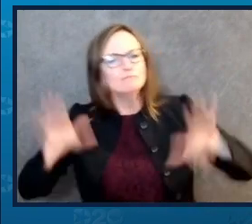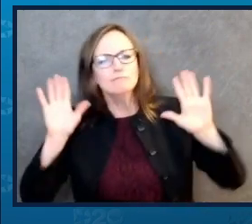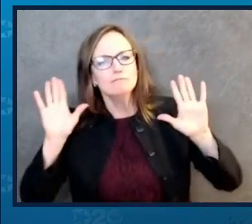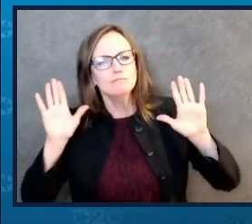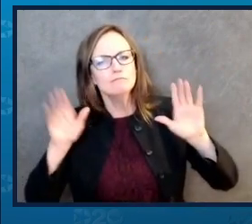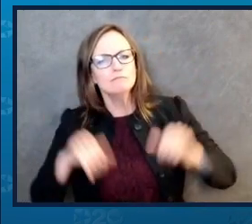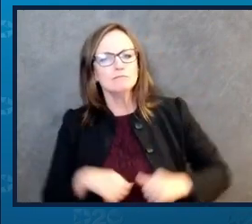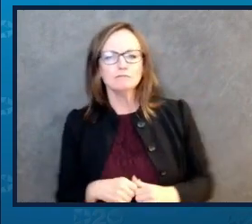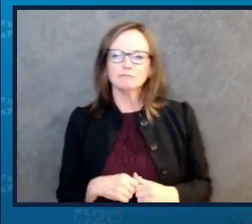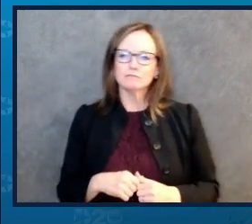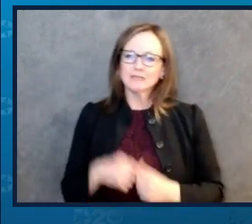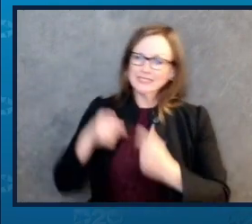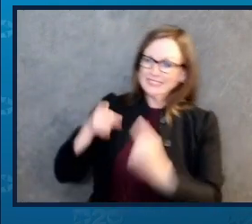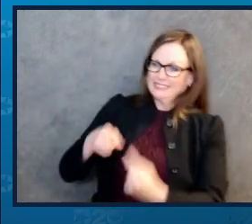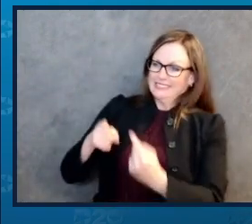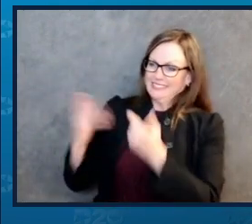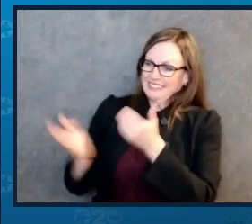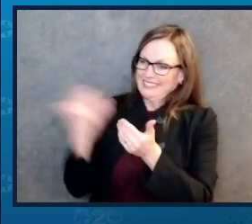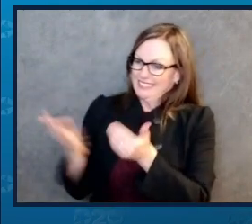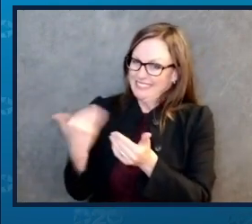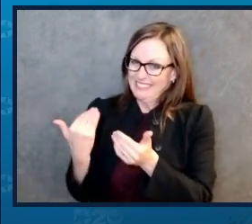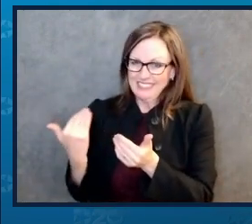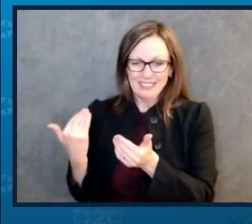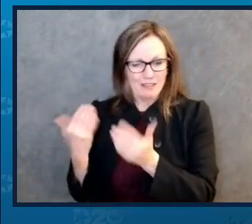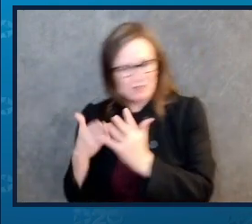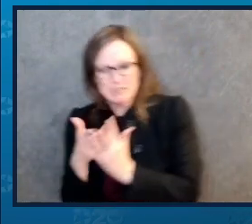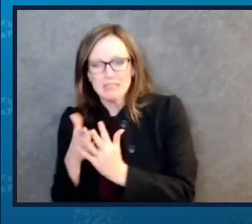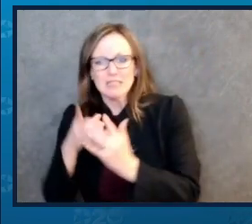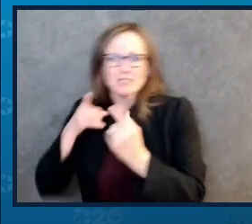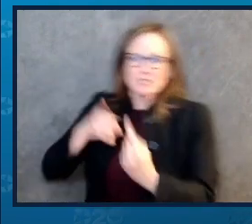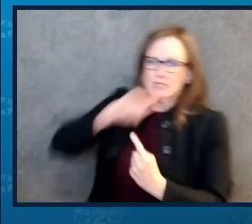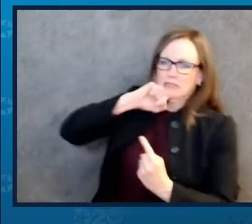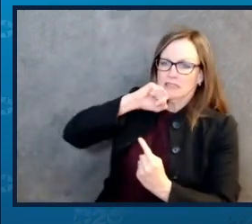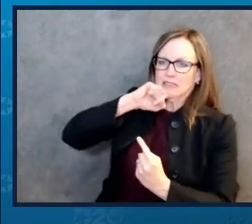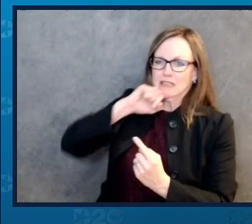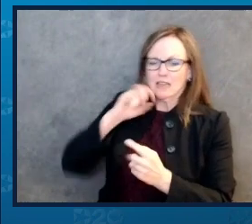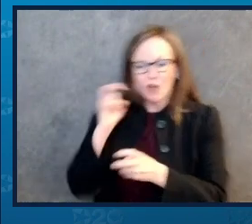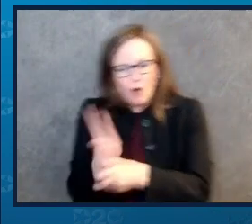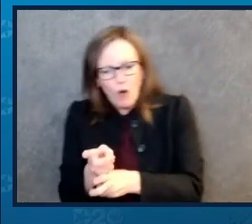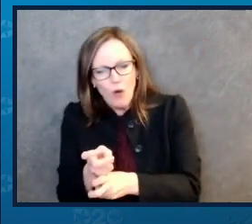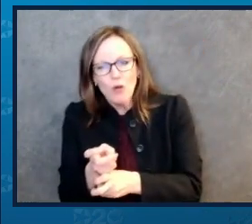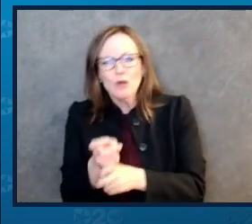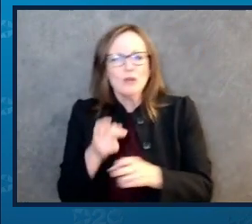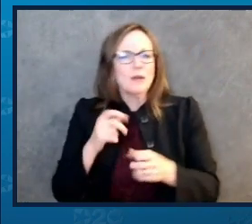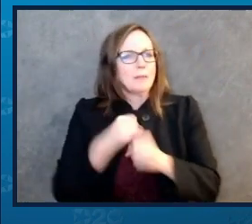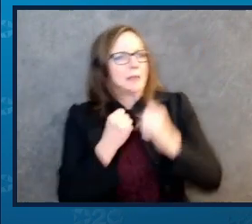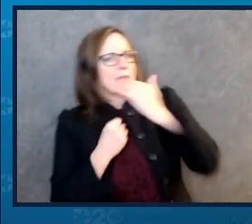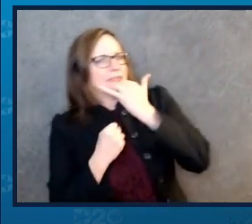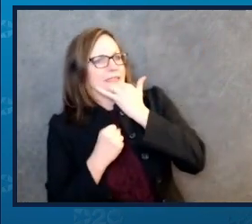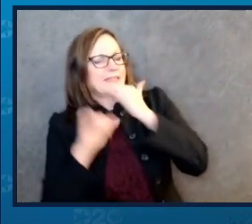WE MAY STUMBLE. WE MAY FALL SHORT.